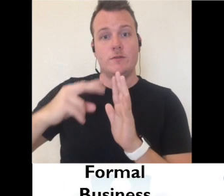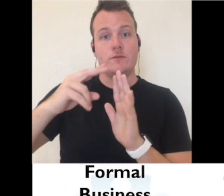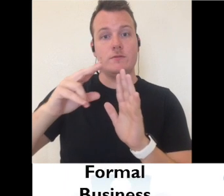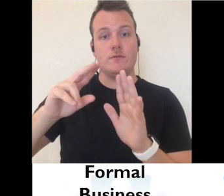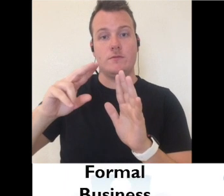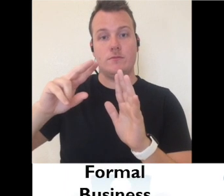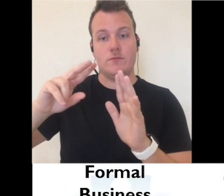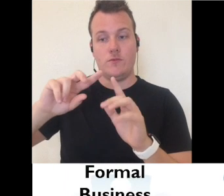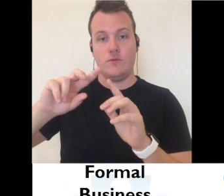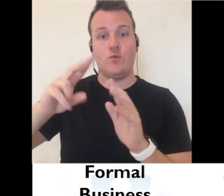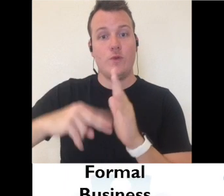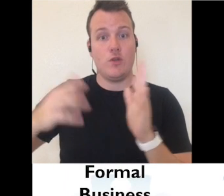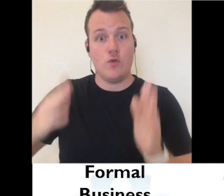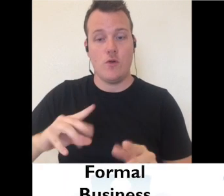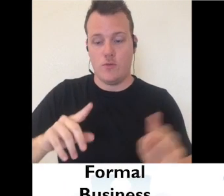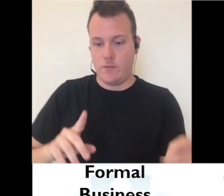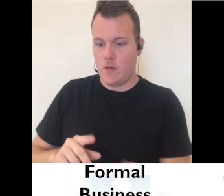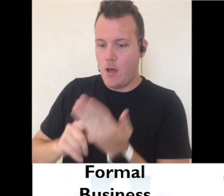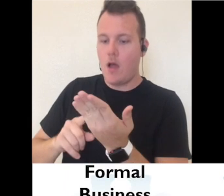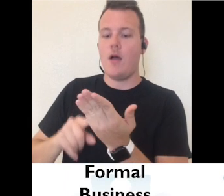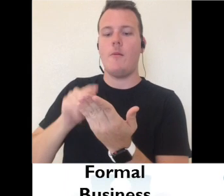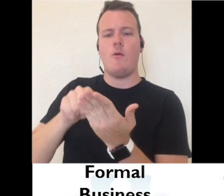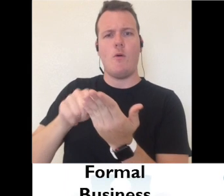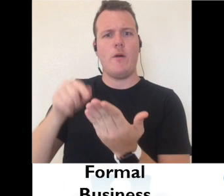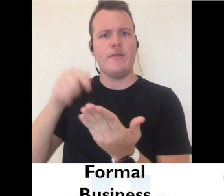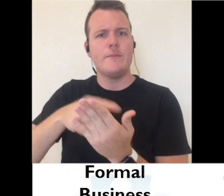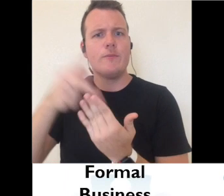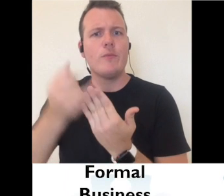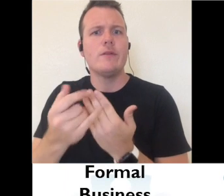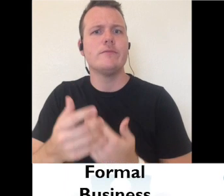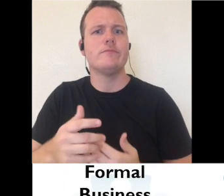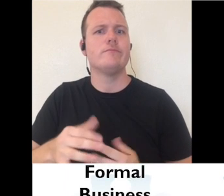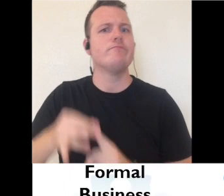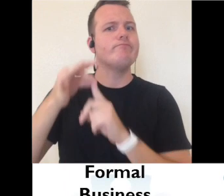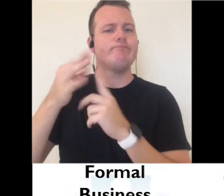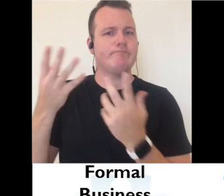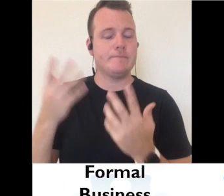the mission and vision statement. This describes the business. It should be